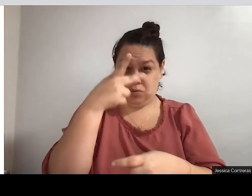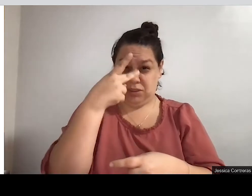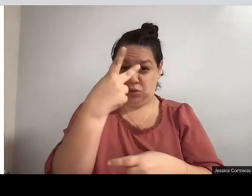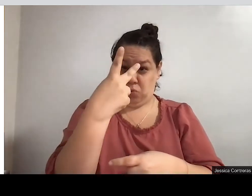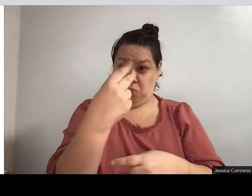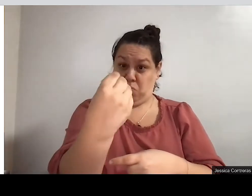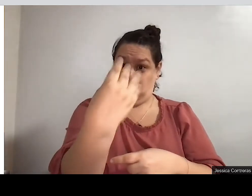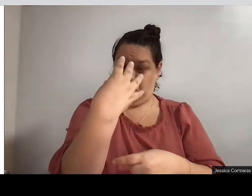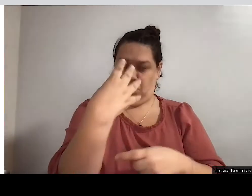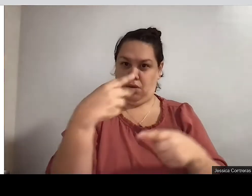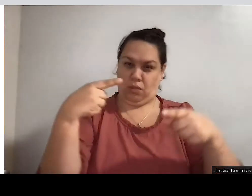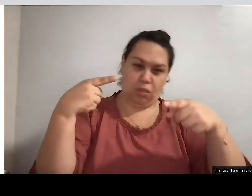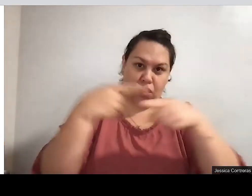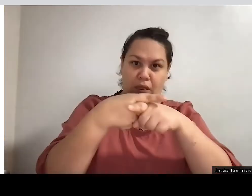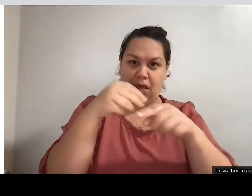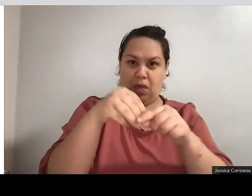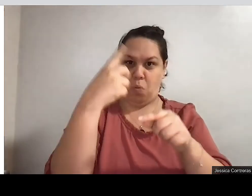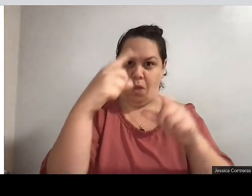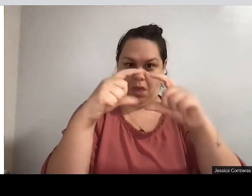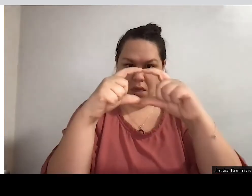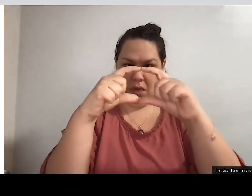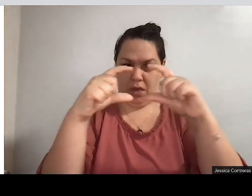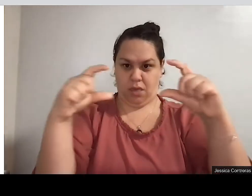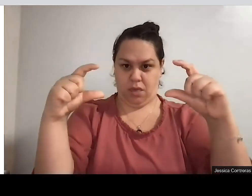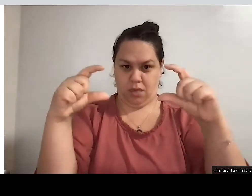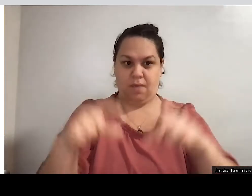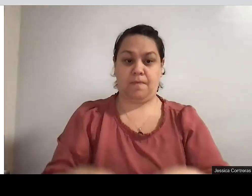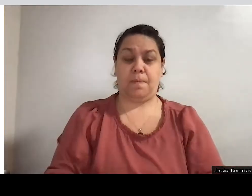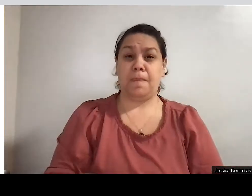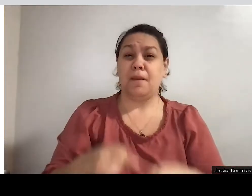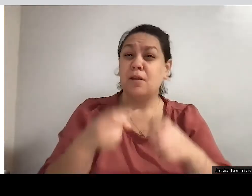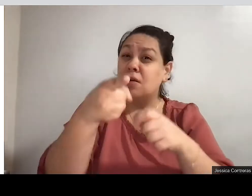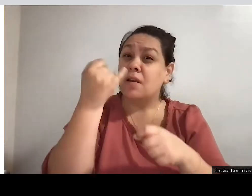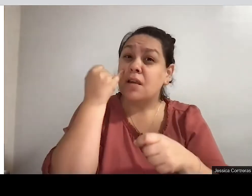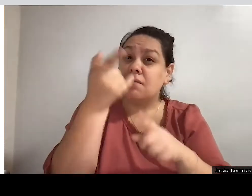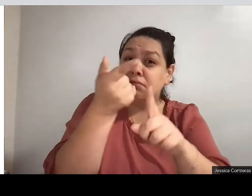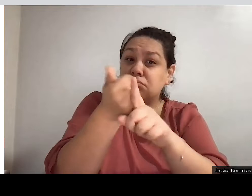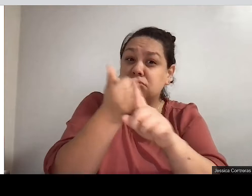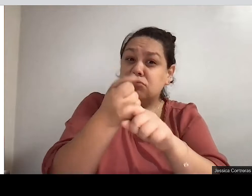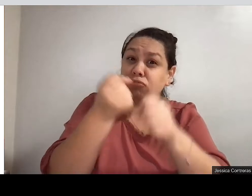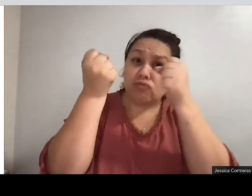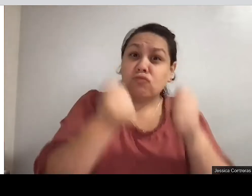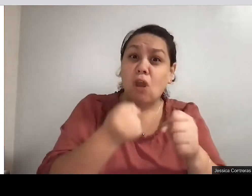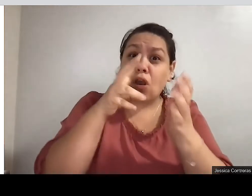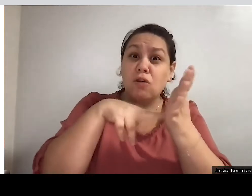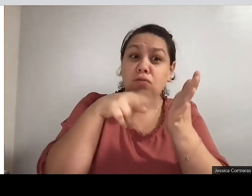The famous Stroop test is hard because you see two competing pieces of information in one unit.